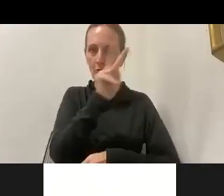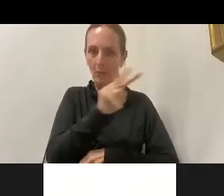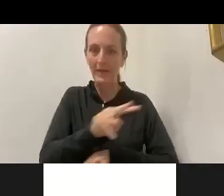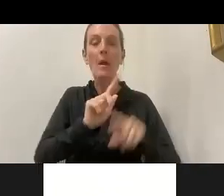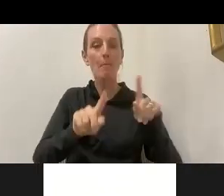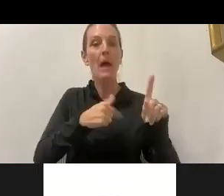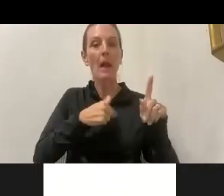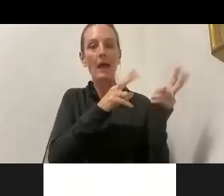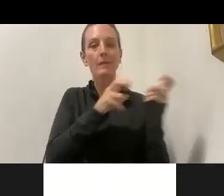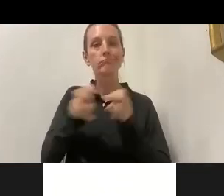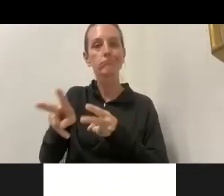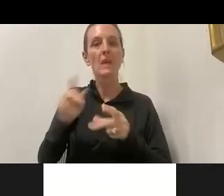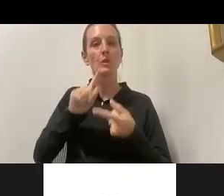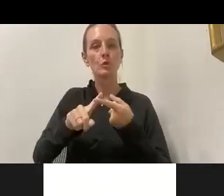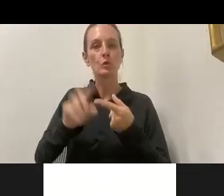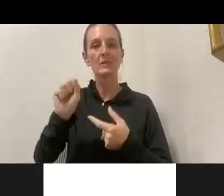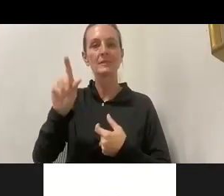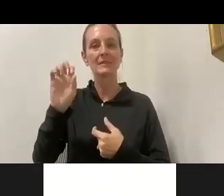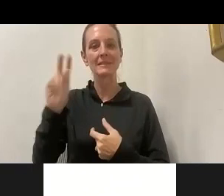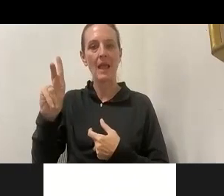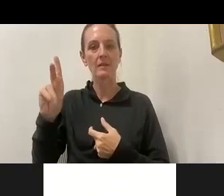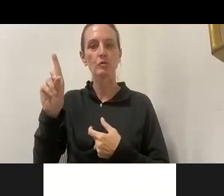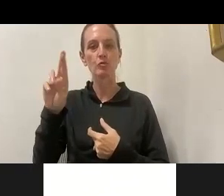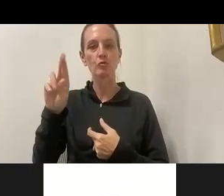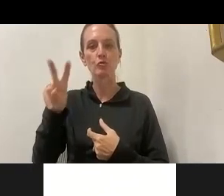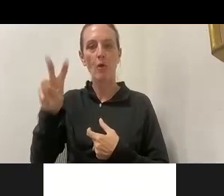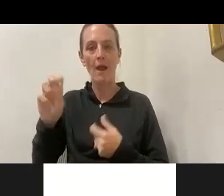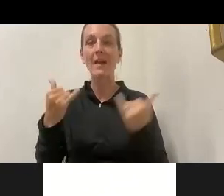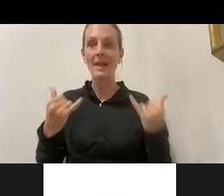So this one lists all of the Food Security grants that are current, available right now. And